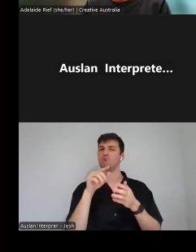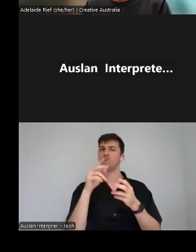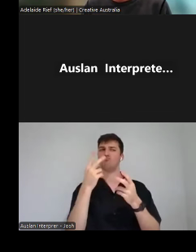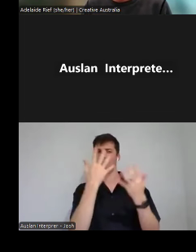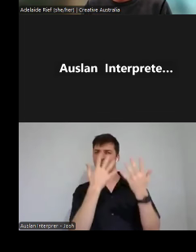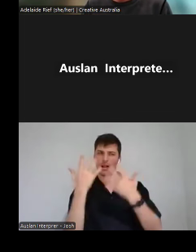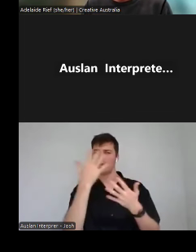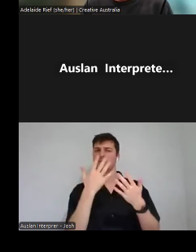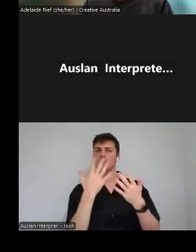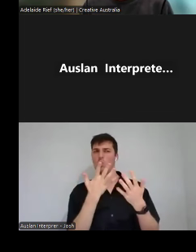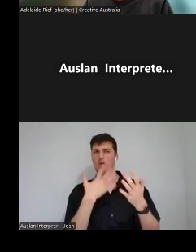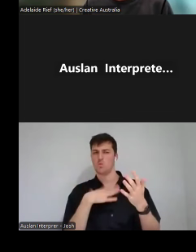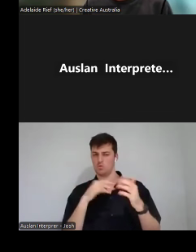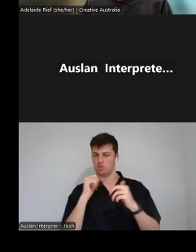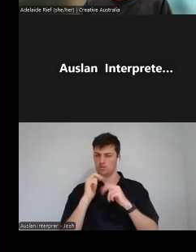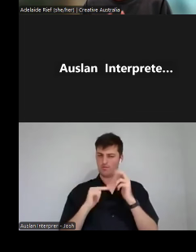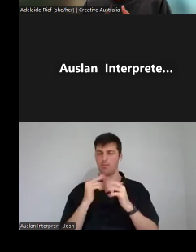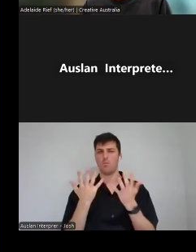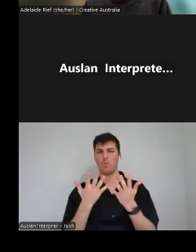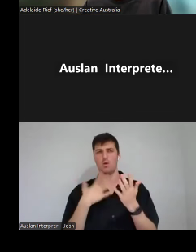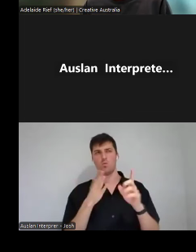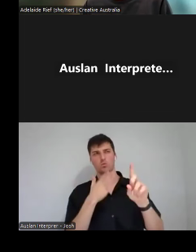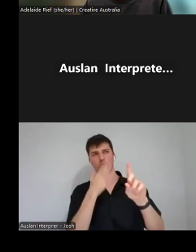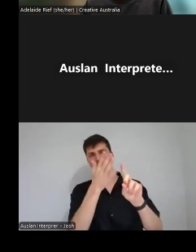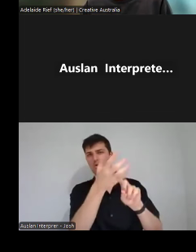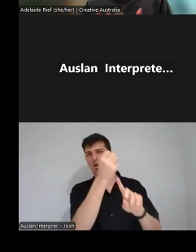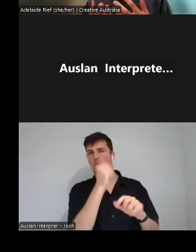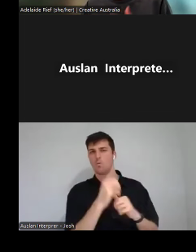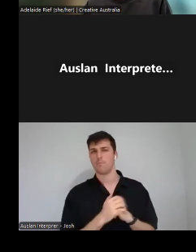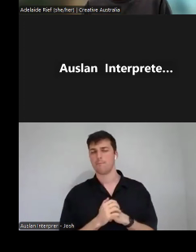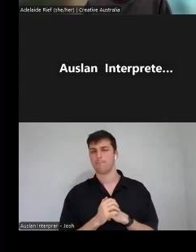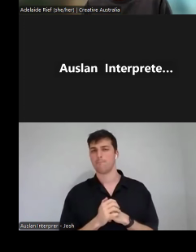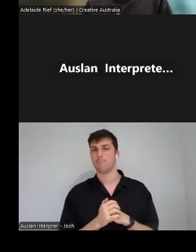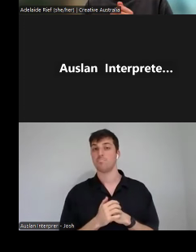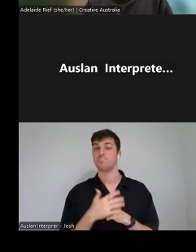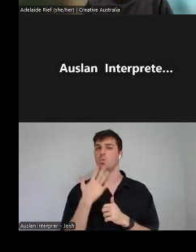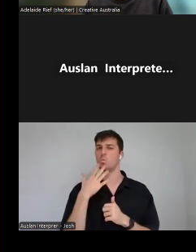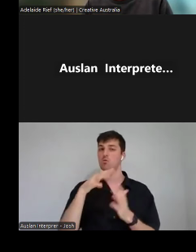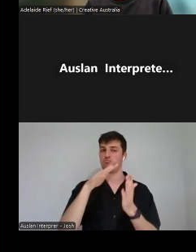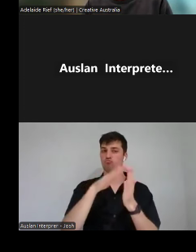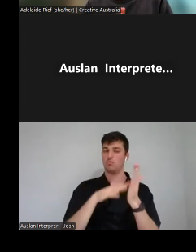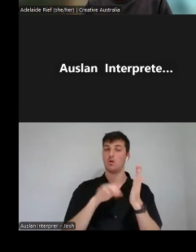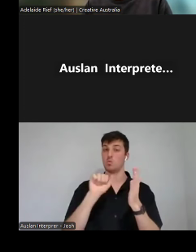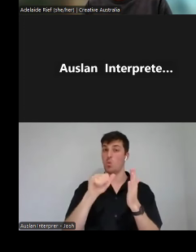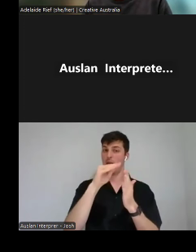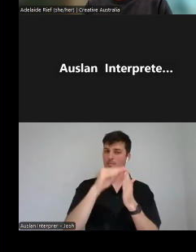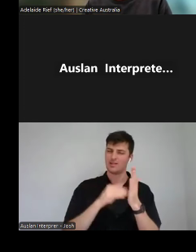want to go. When you're writing your application, please, please try to tell us how you think your